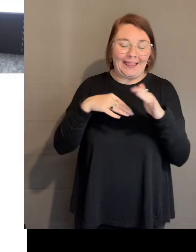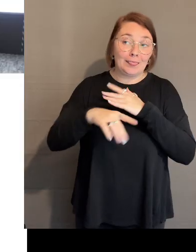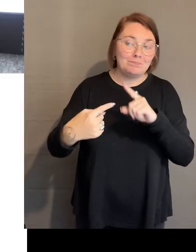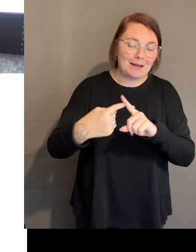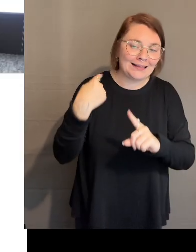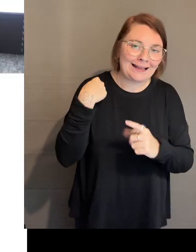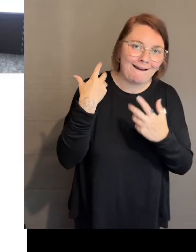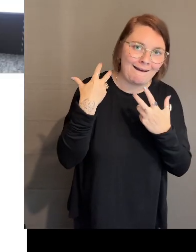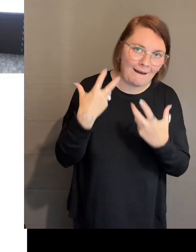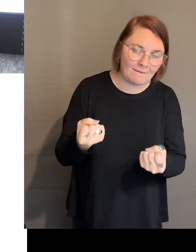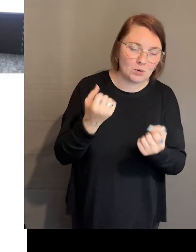In the past.